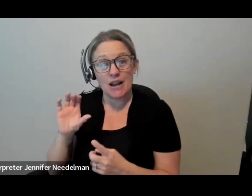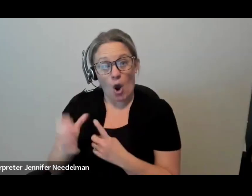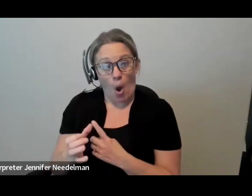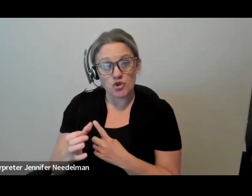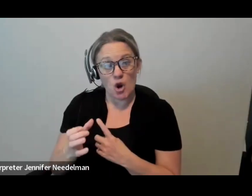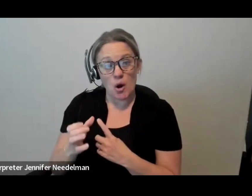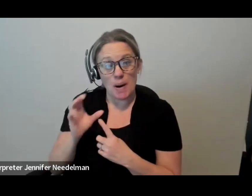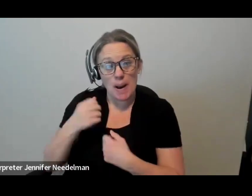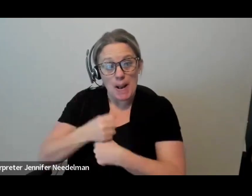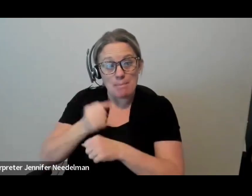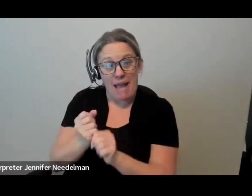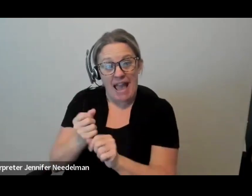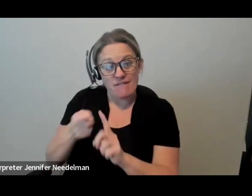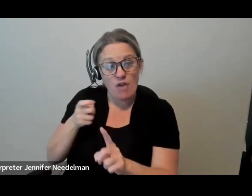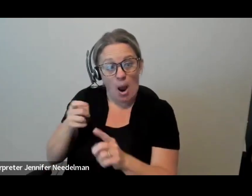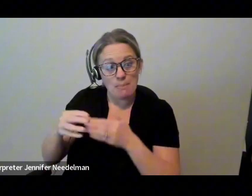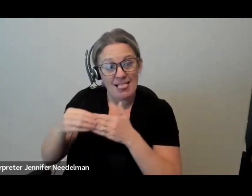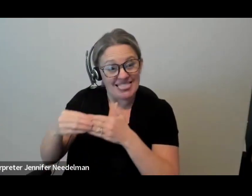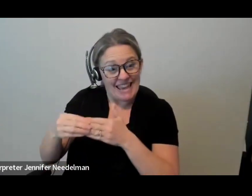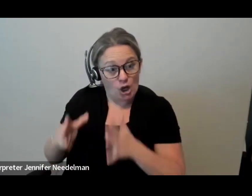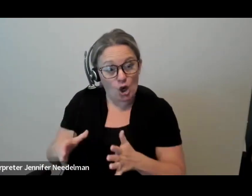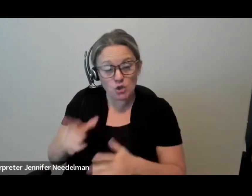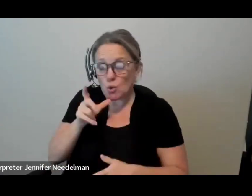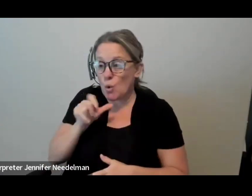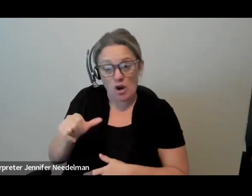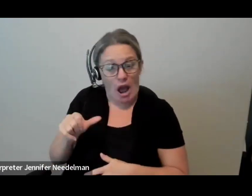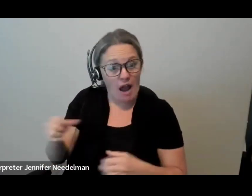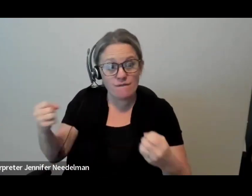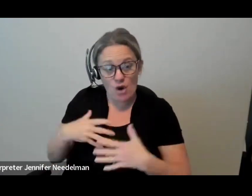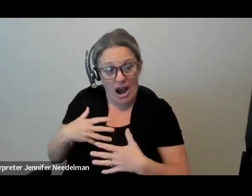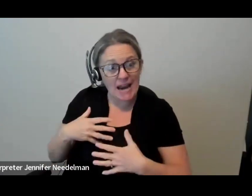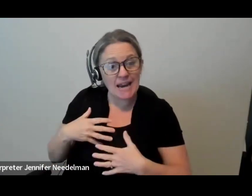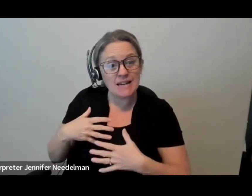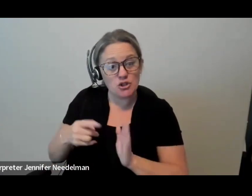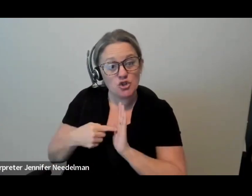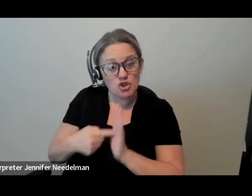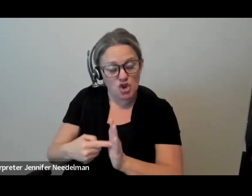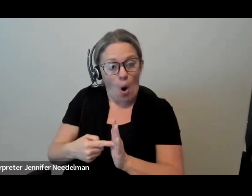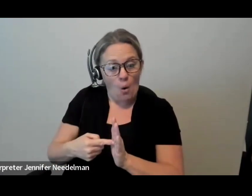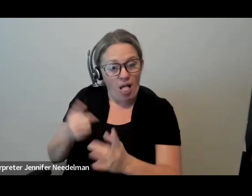that is not afraid to, to show their own fallibility is a culture